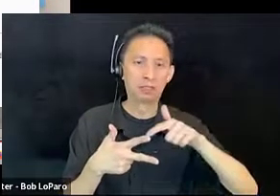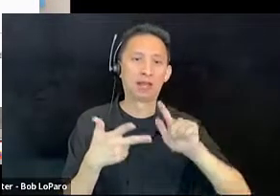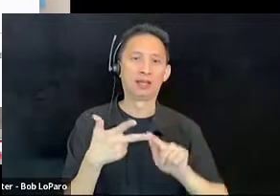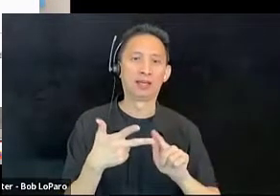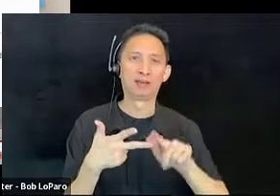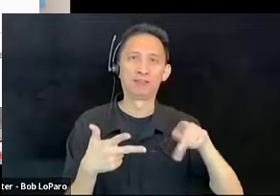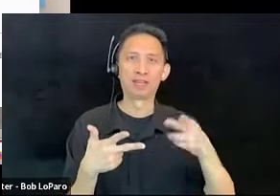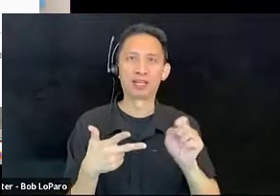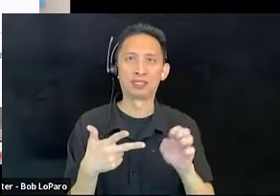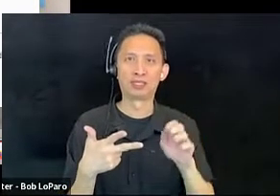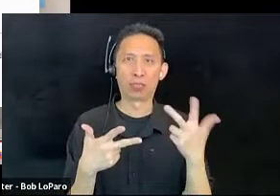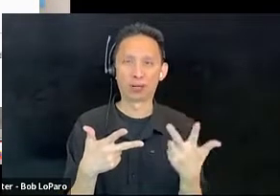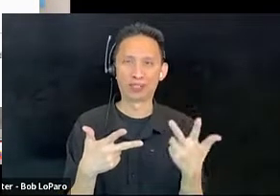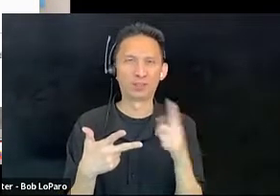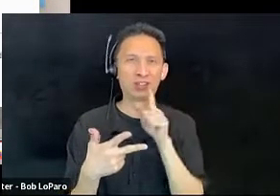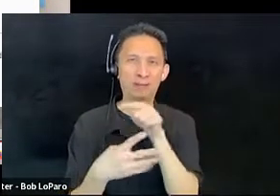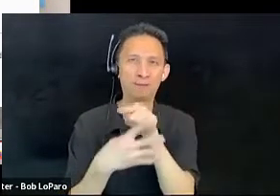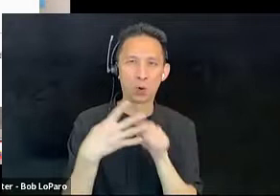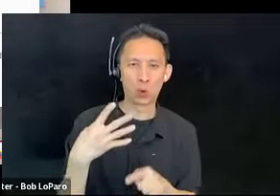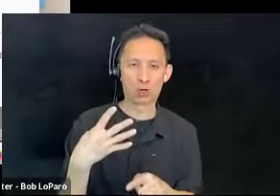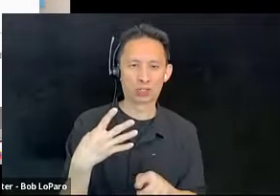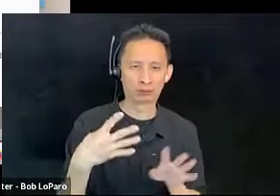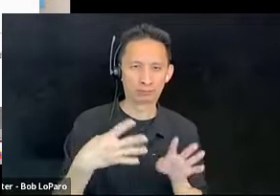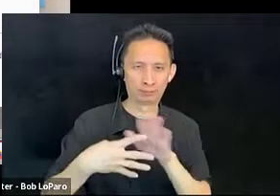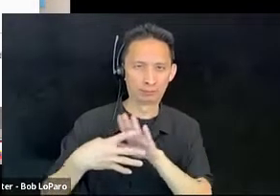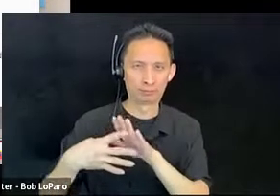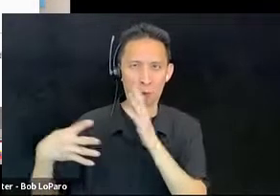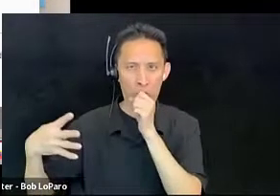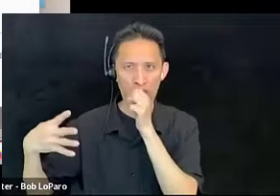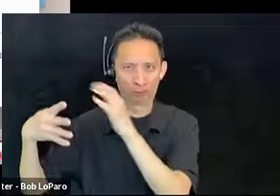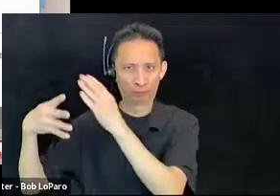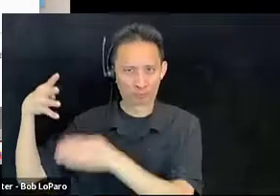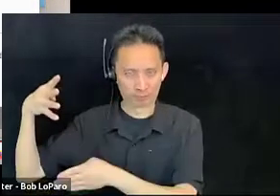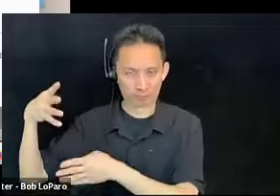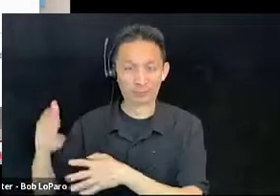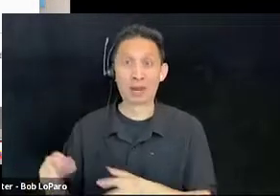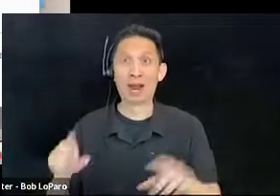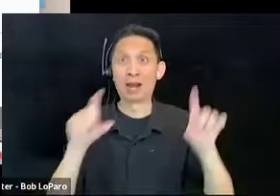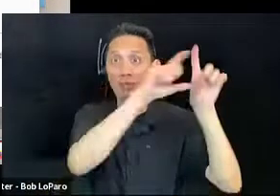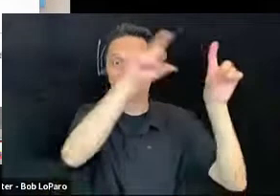And then on the top here on this chart, you've got emerging pre-symbolic, concrete and abstract,